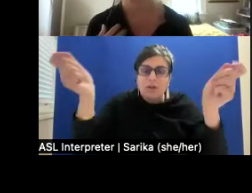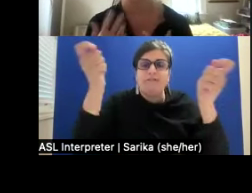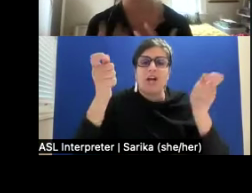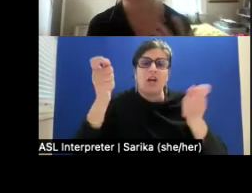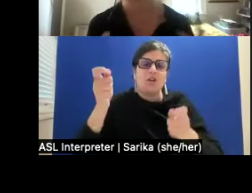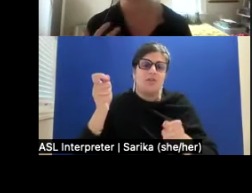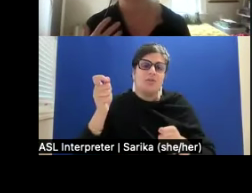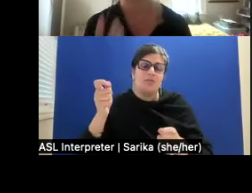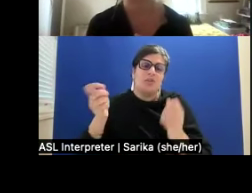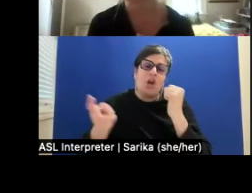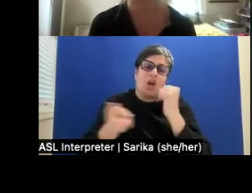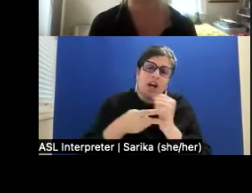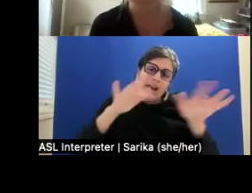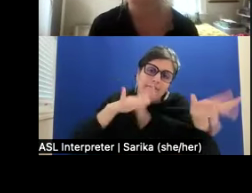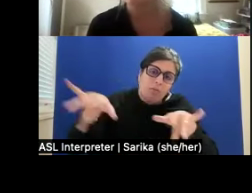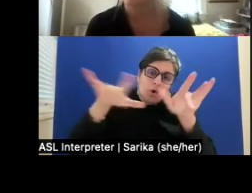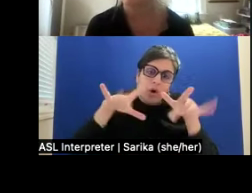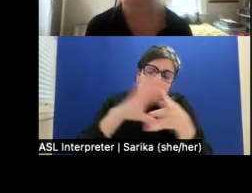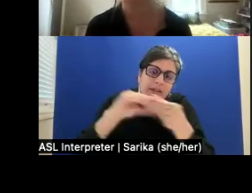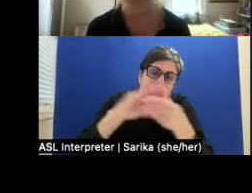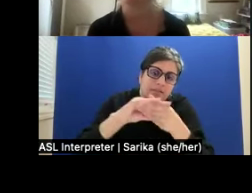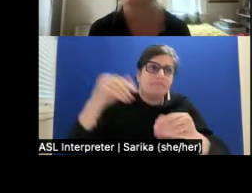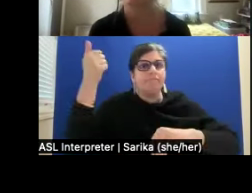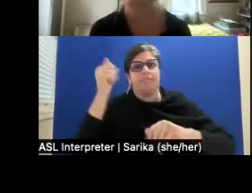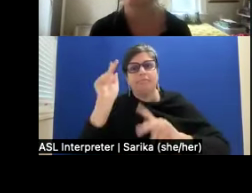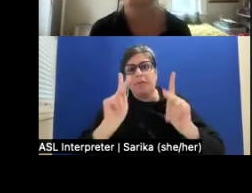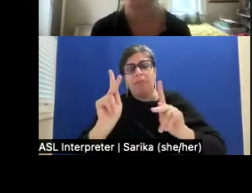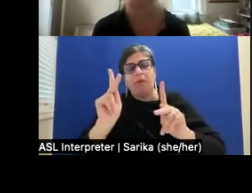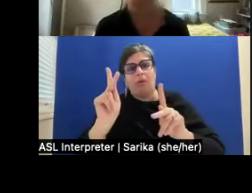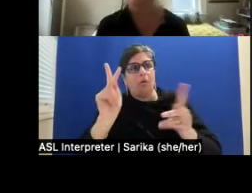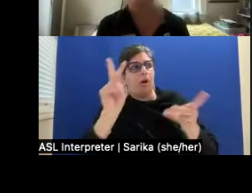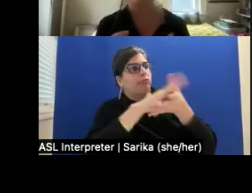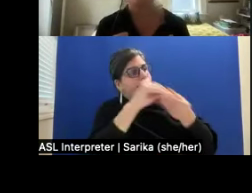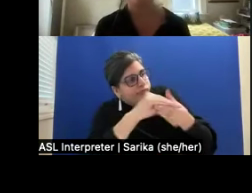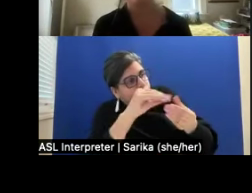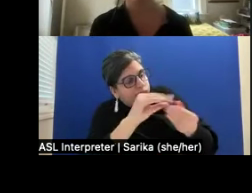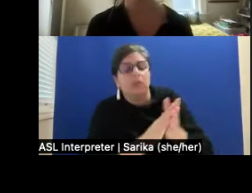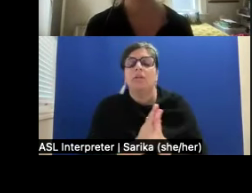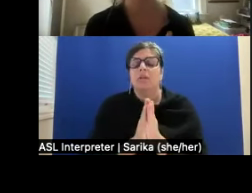reactions or memories. And the organizations included